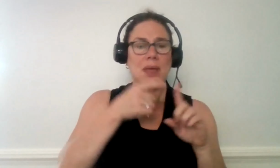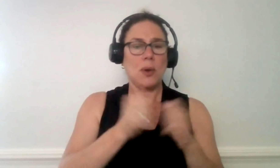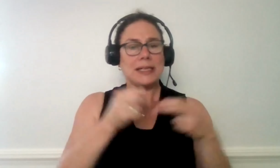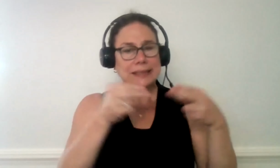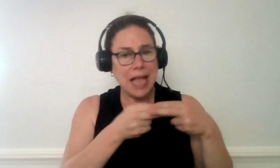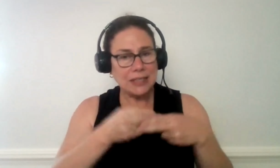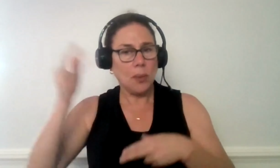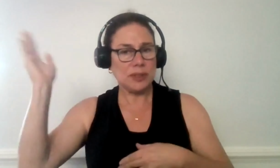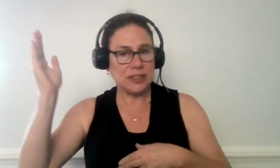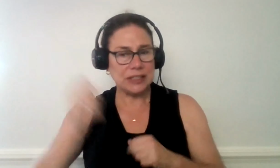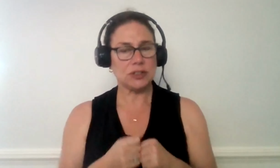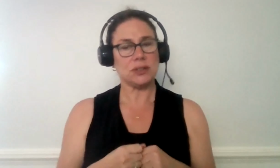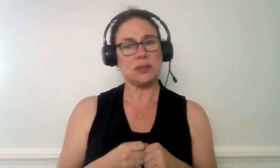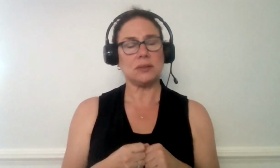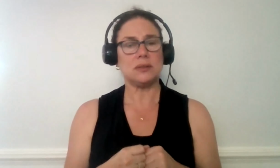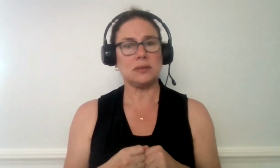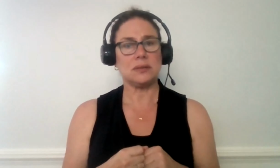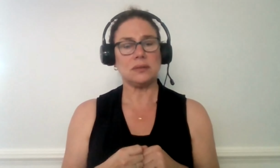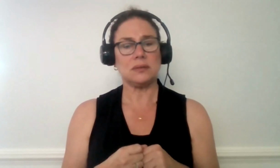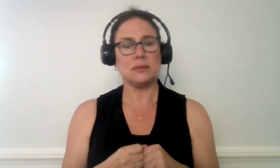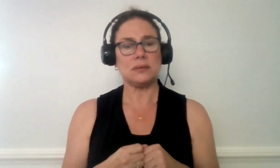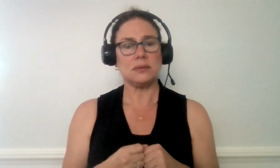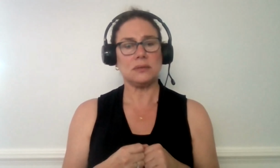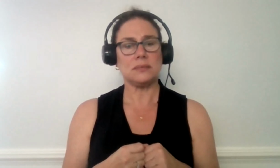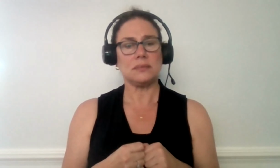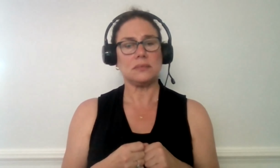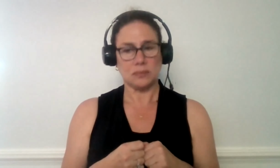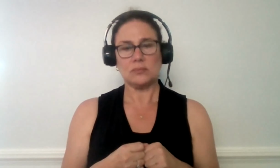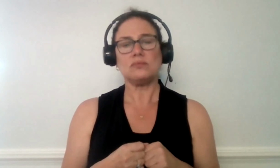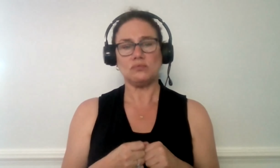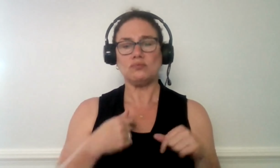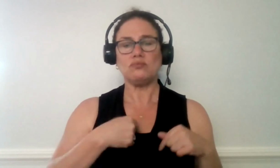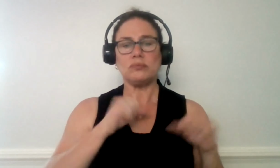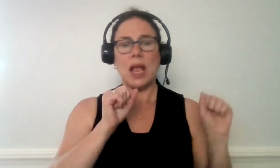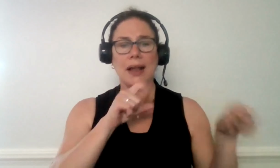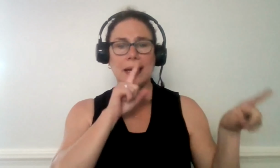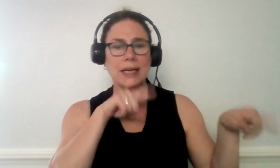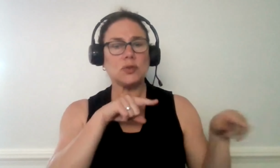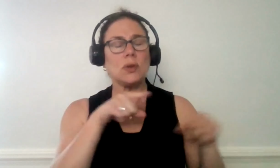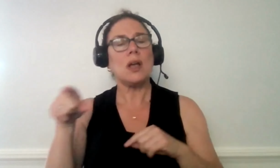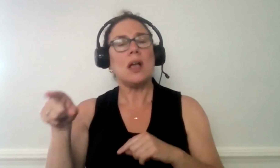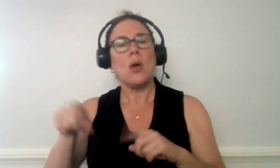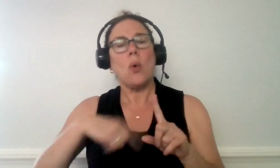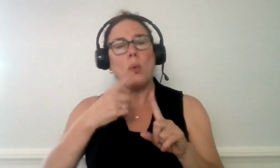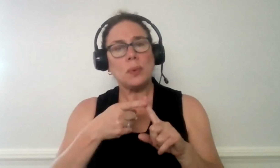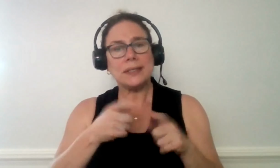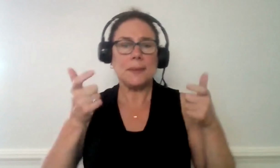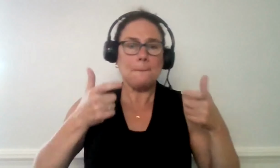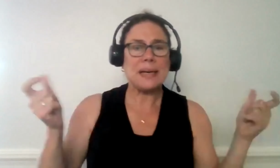Travis Lee: I can answer that one. So I think that when when it's like a larger webinar